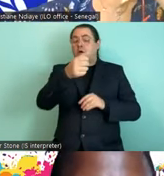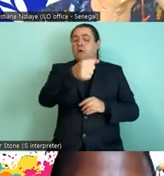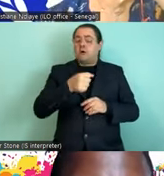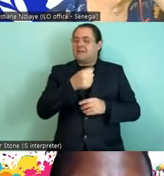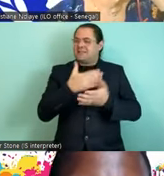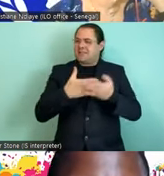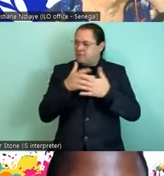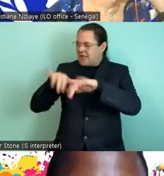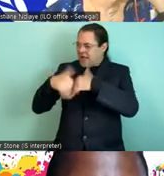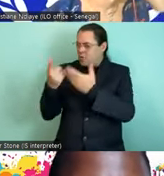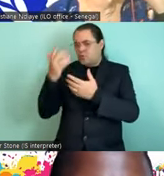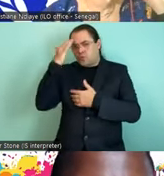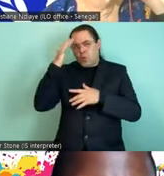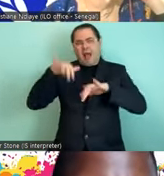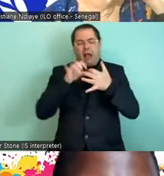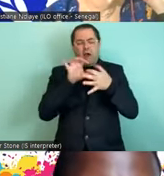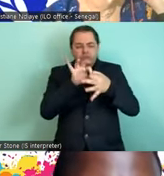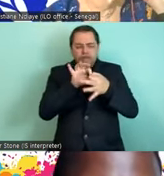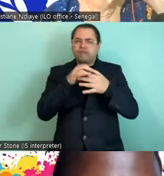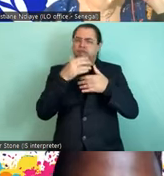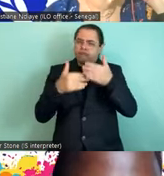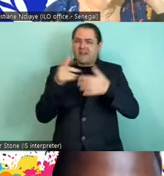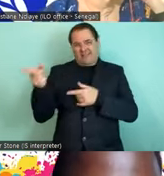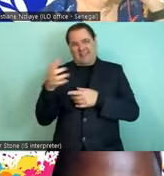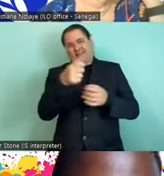team because they are different, with hiring people with disabilities.